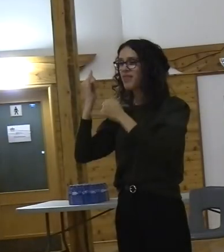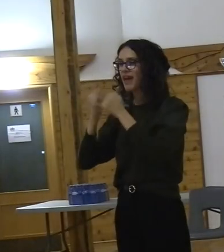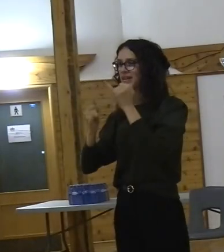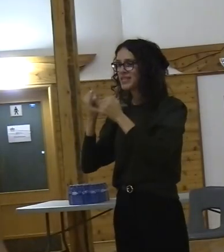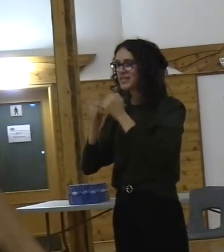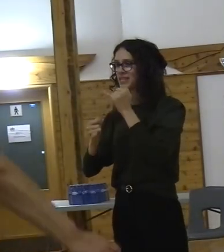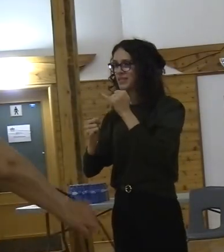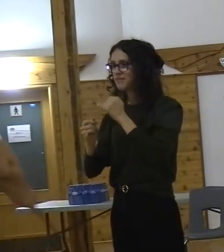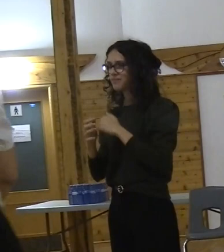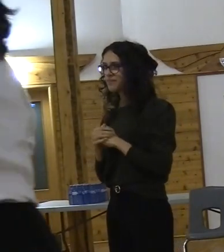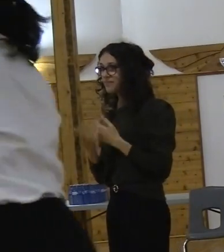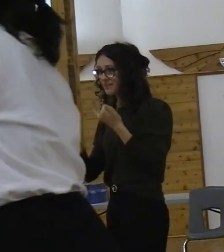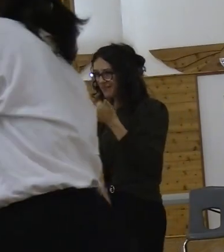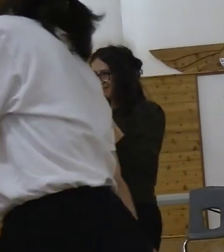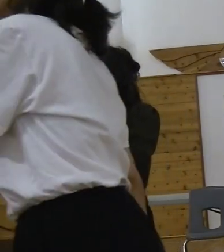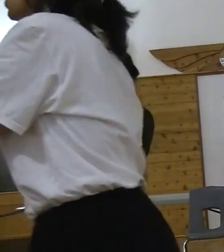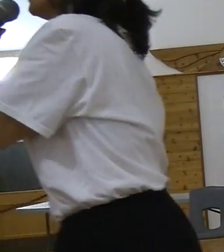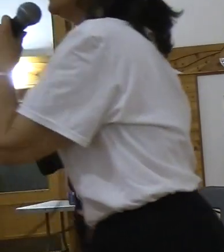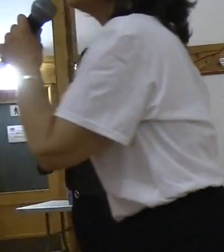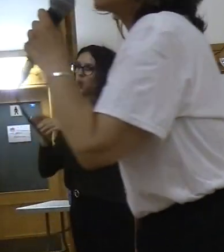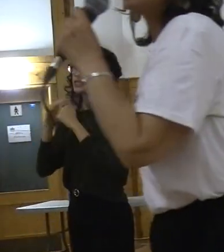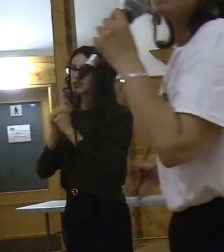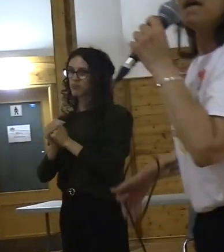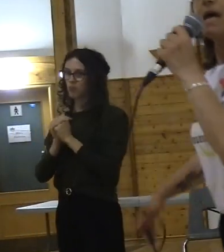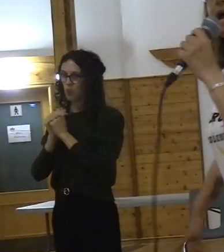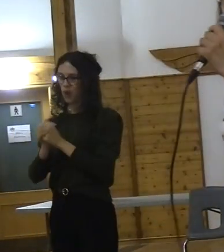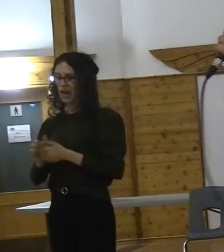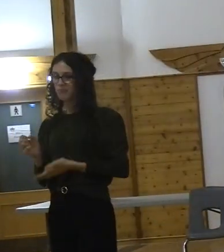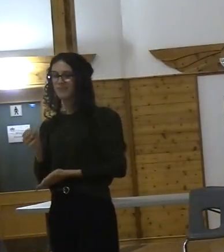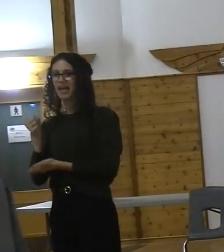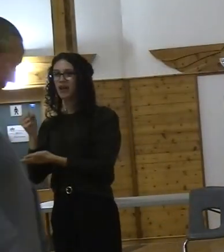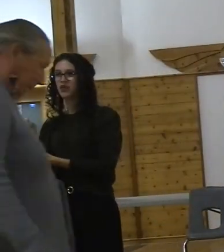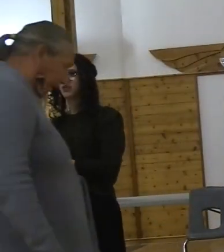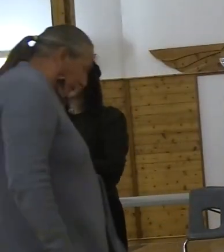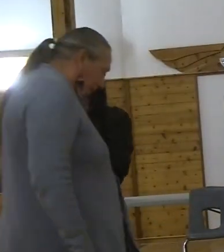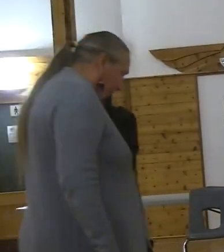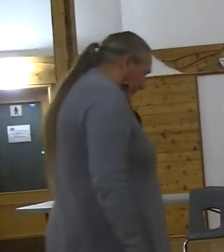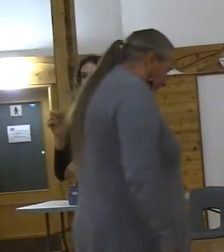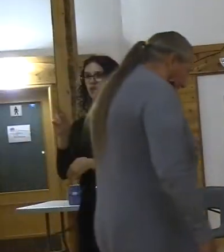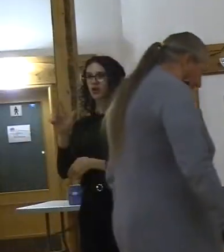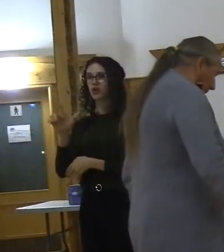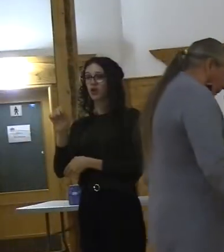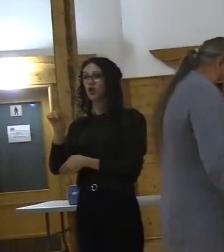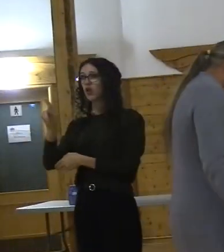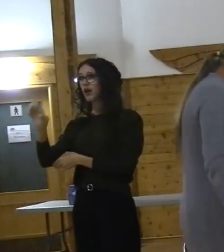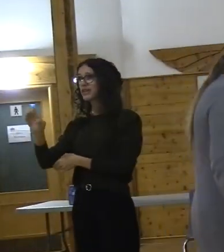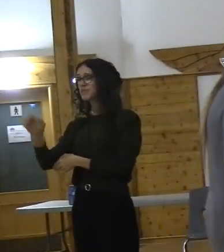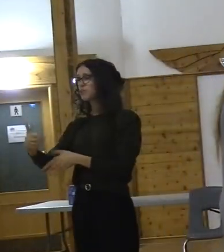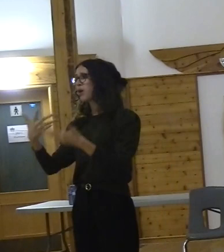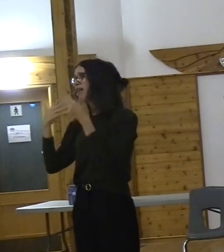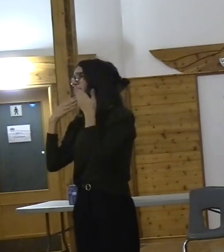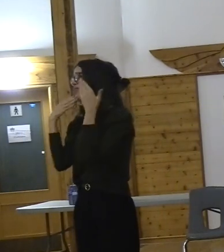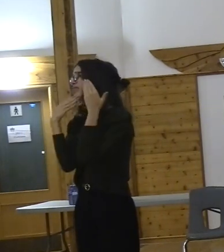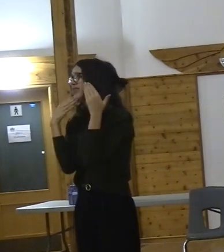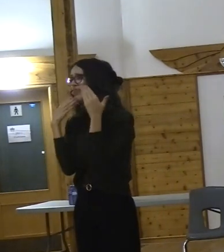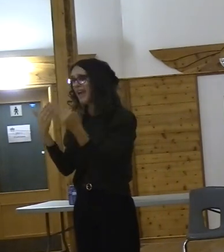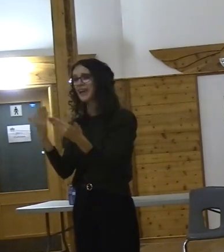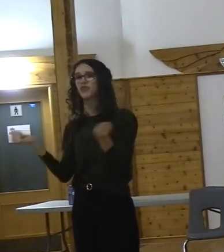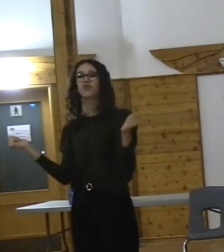and now we're going to have our closing prayer by Charlotte and I really want to thank everybody for coming participating